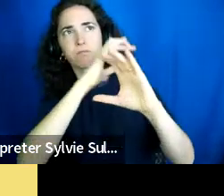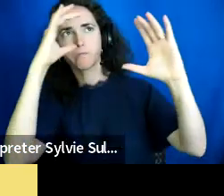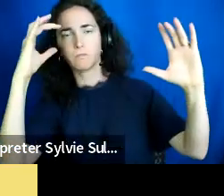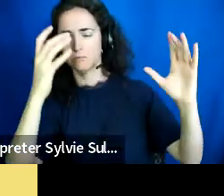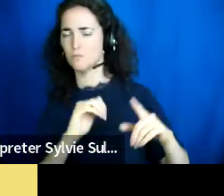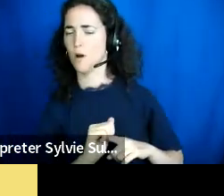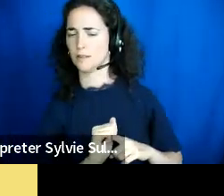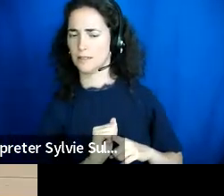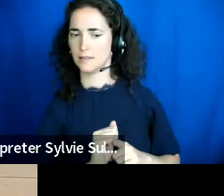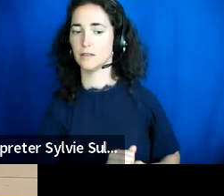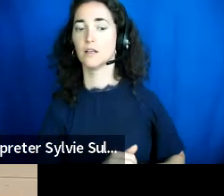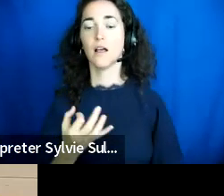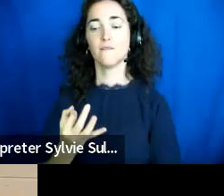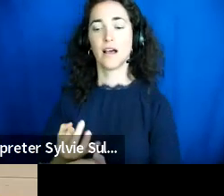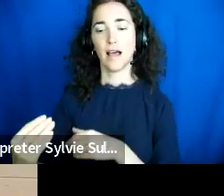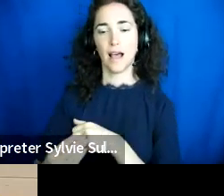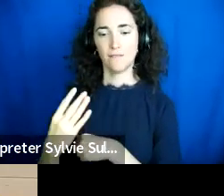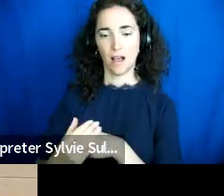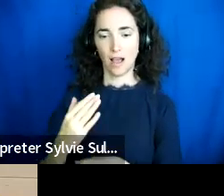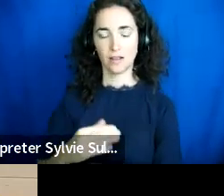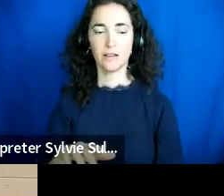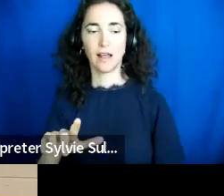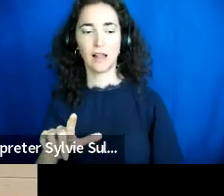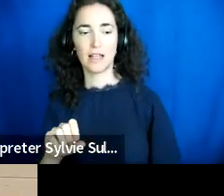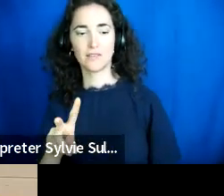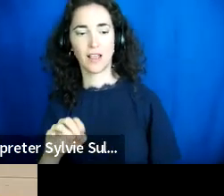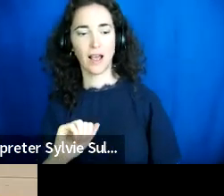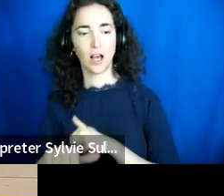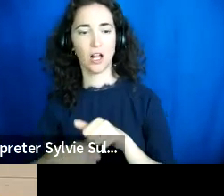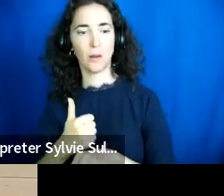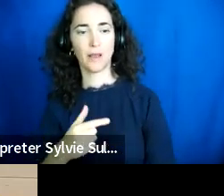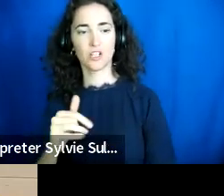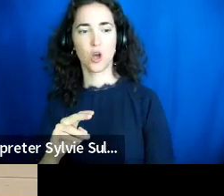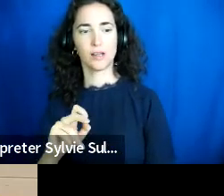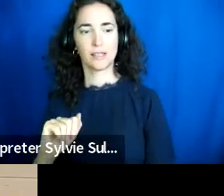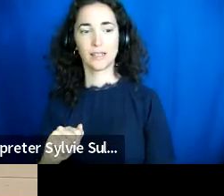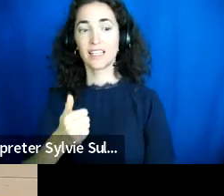Financial Advisor and Lsvi Alumni. Gianni conducts interviews with each individual camper.